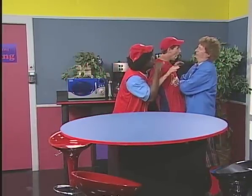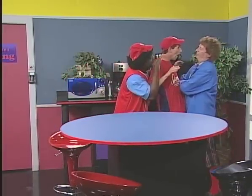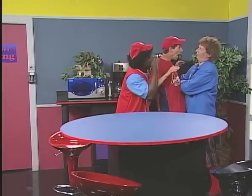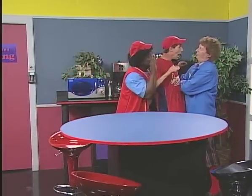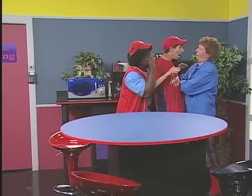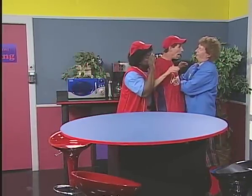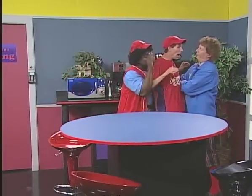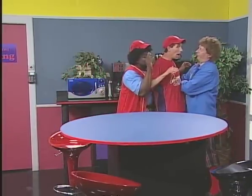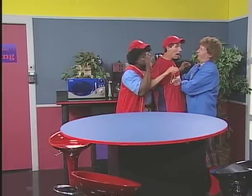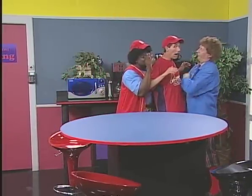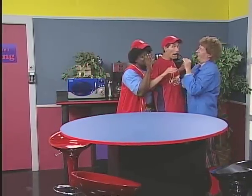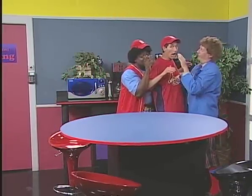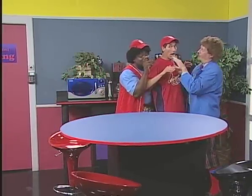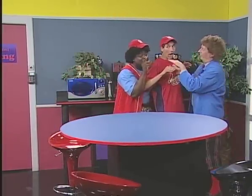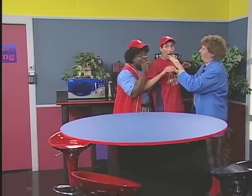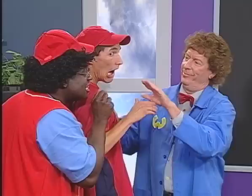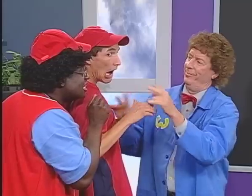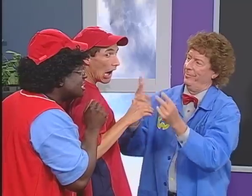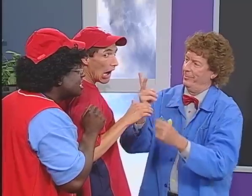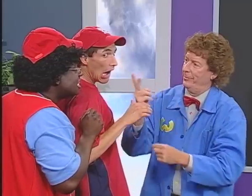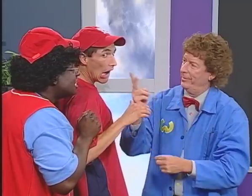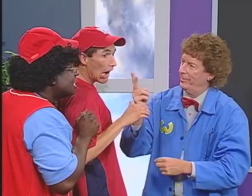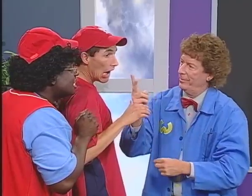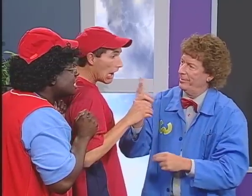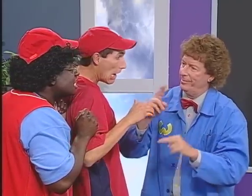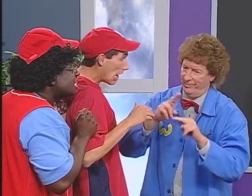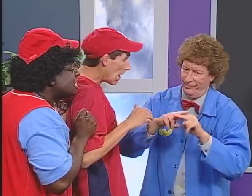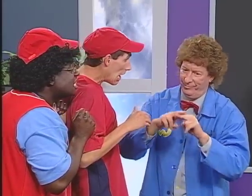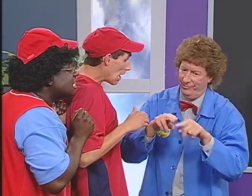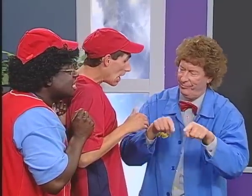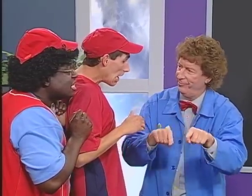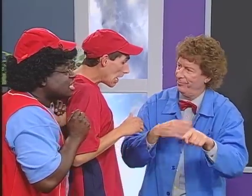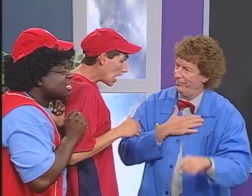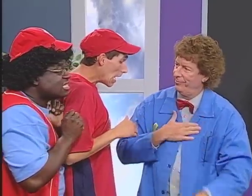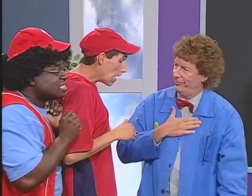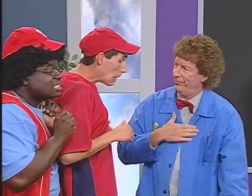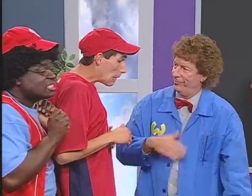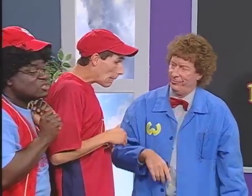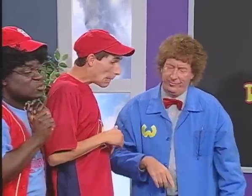UH OH. THE TWO OF YOU NEED TO SIT DOWN THERE PLEASE.